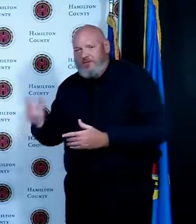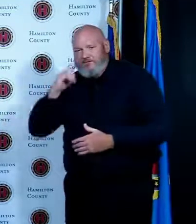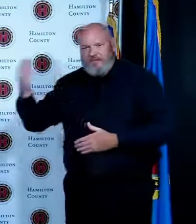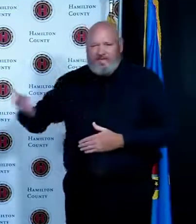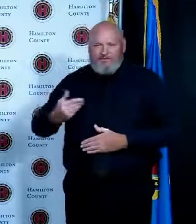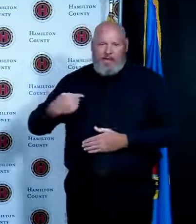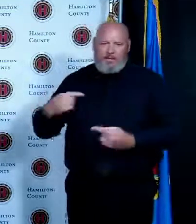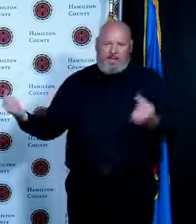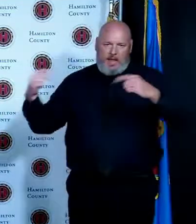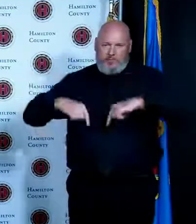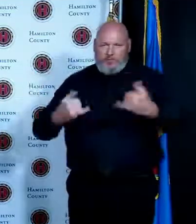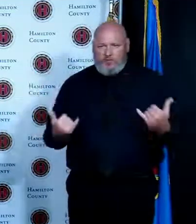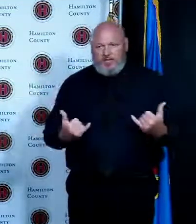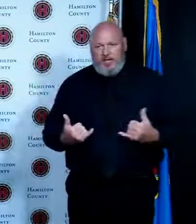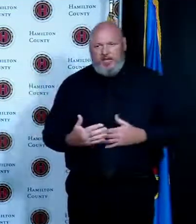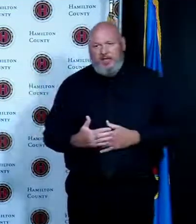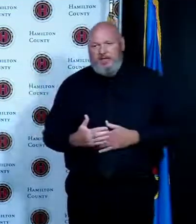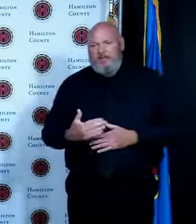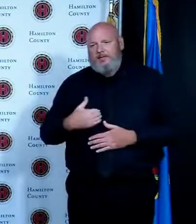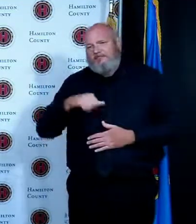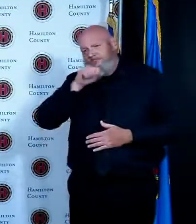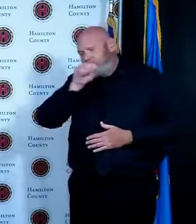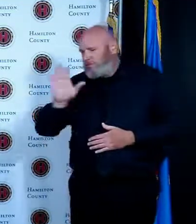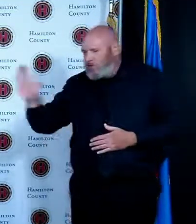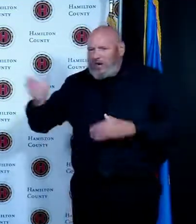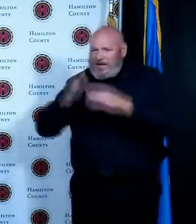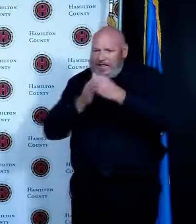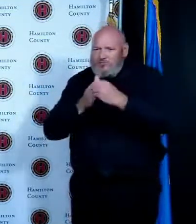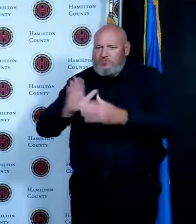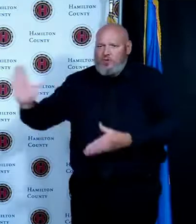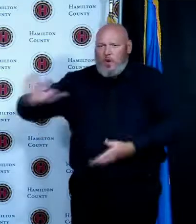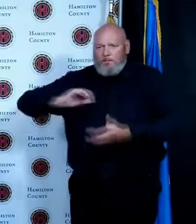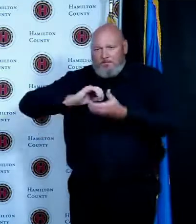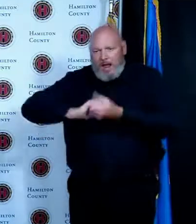for your leadership and partnership on on this very important issue